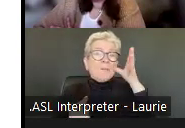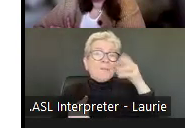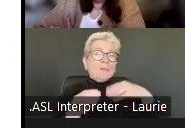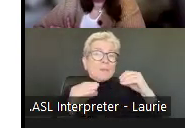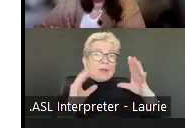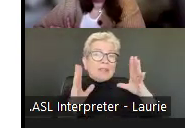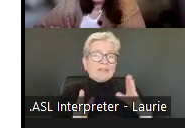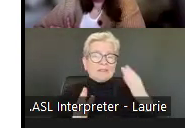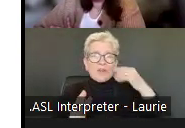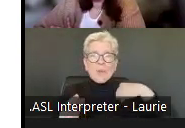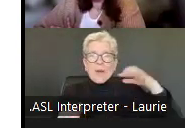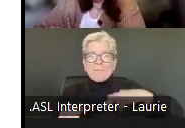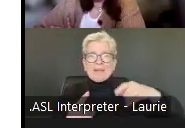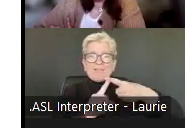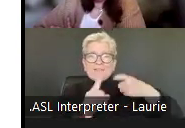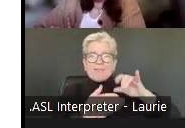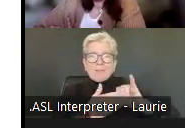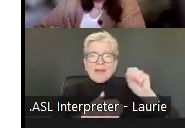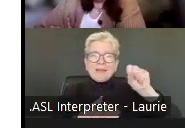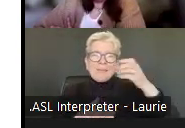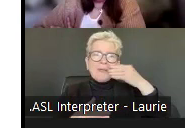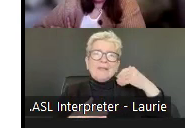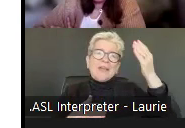benefited from that immensely because they knew some of the activities of my school,